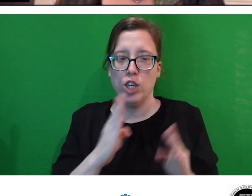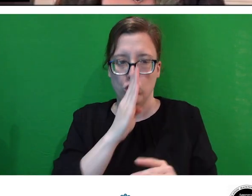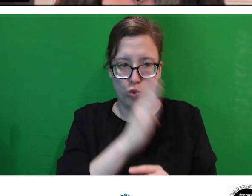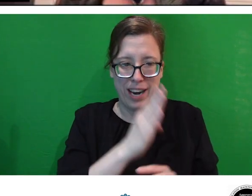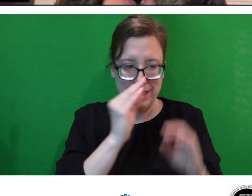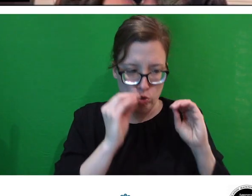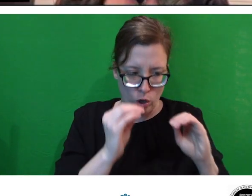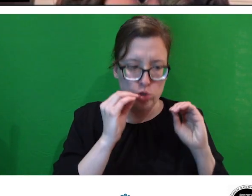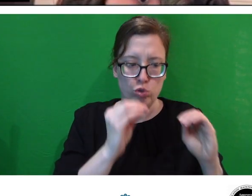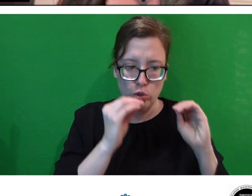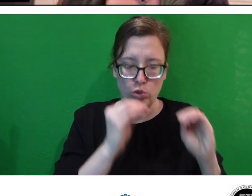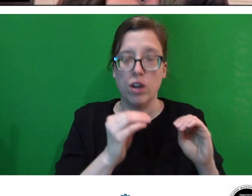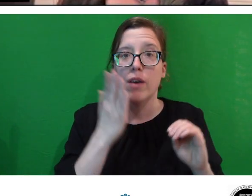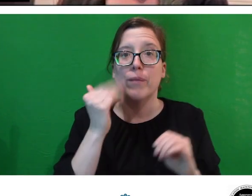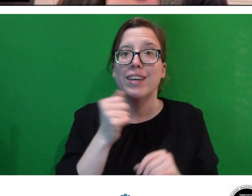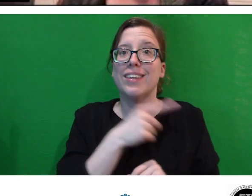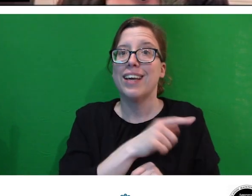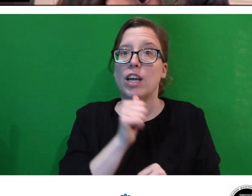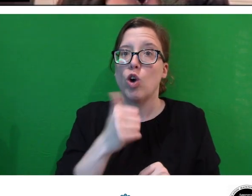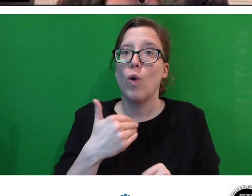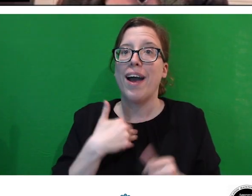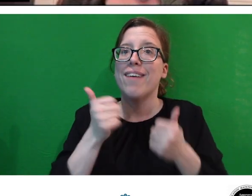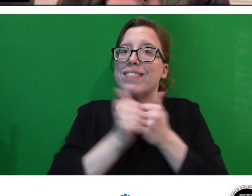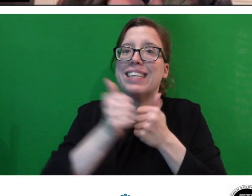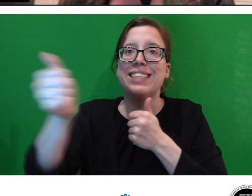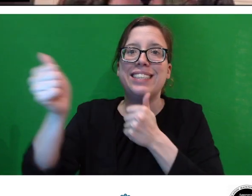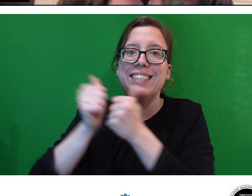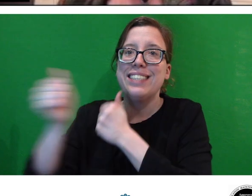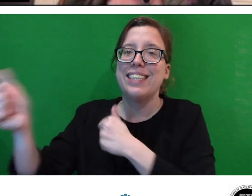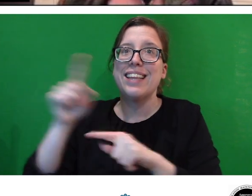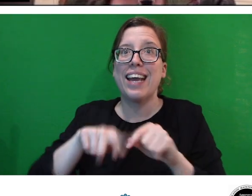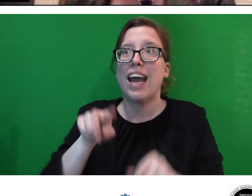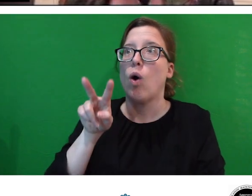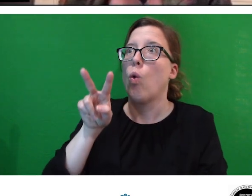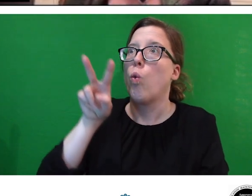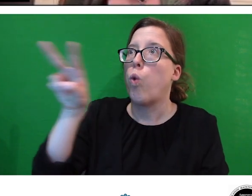a huge amount, not only in school, but in life, in home,